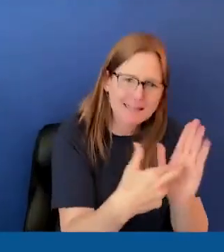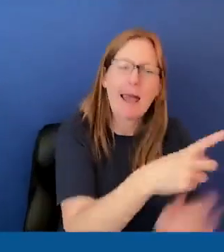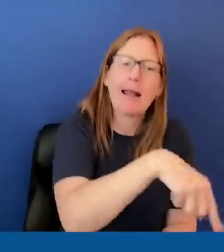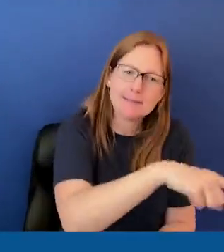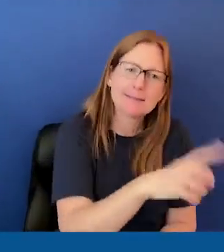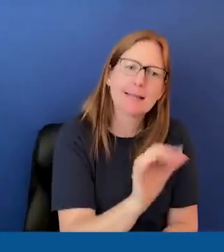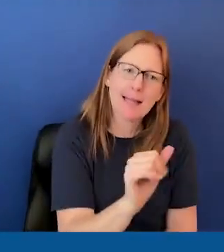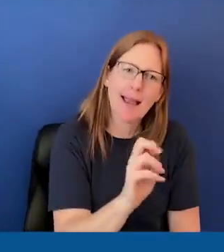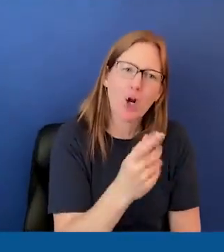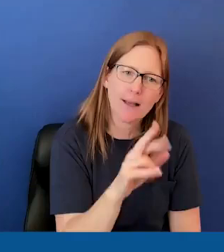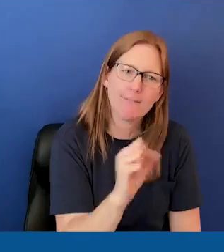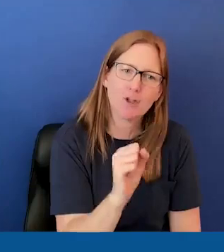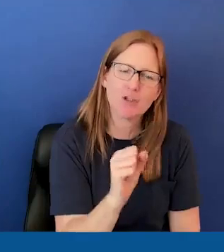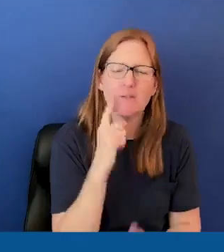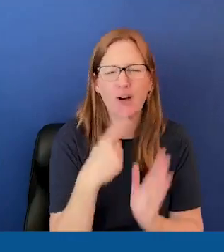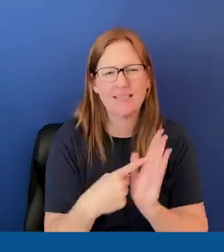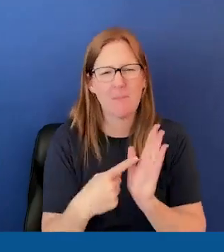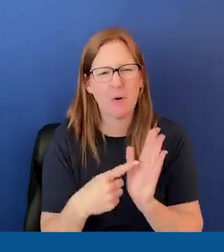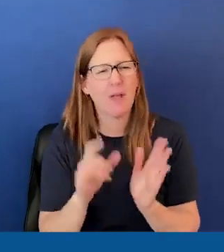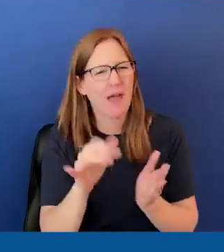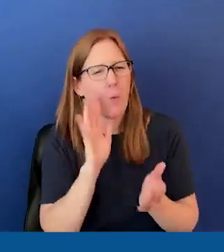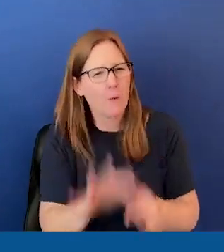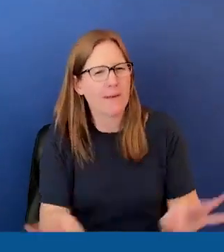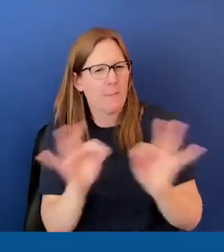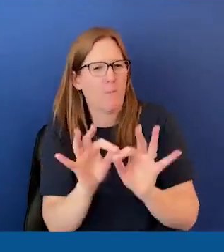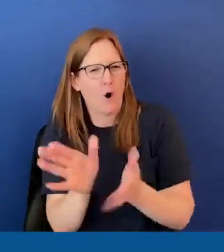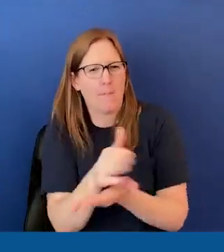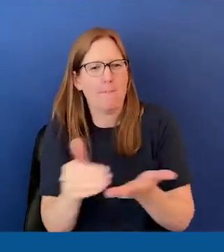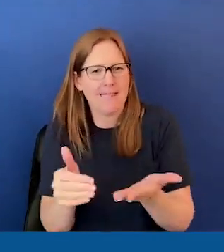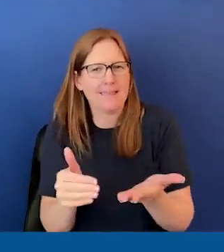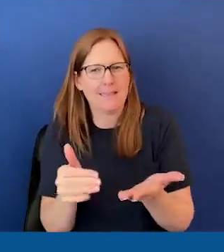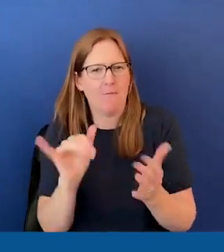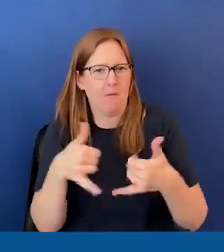But that will again be an important element of the prize competition.